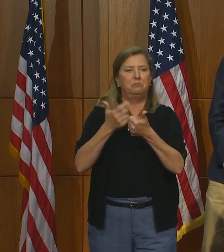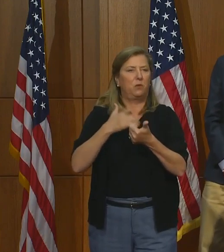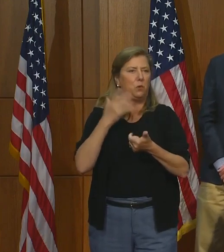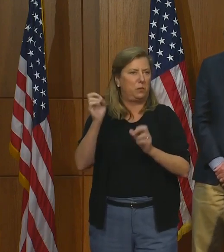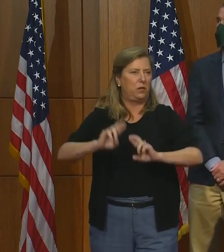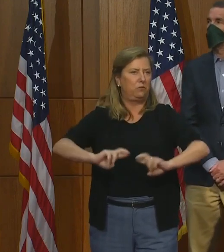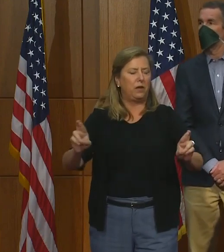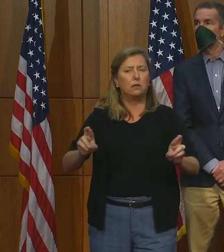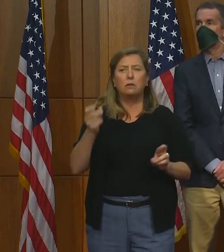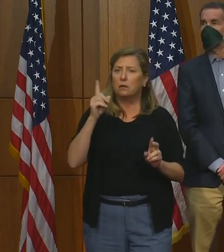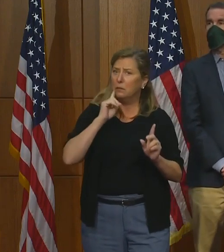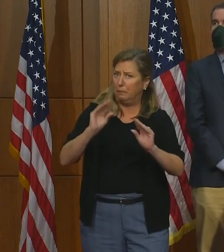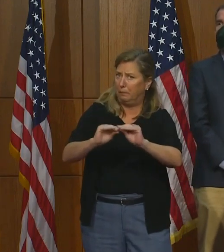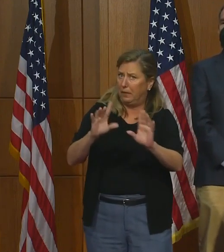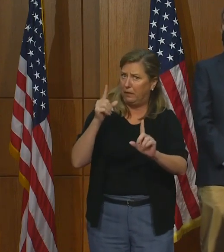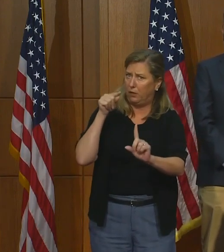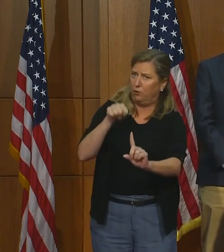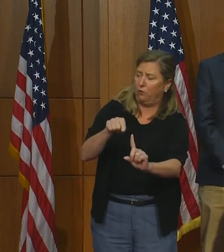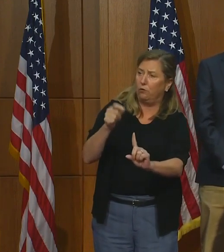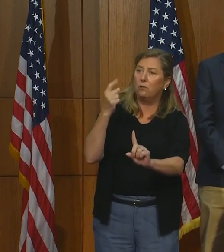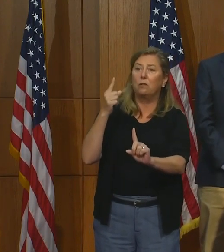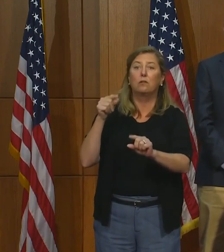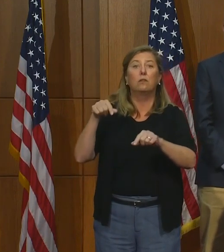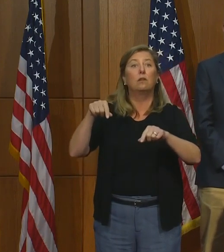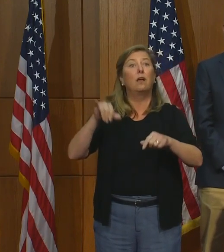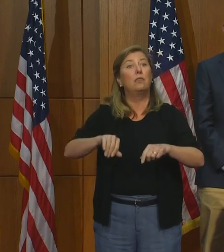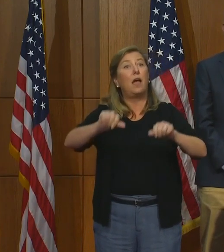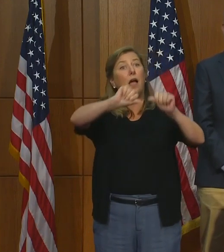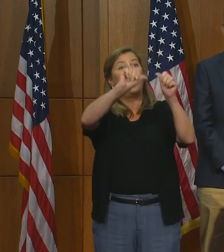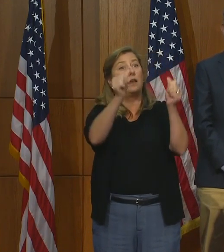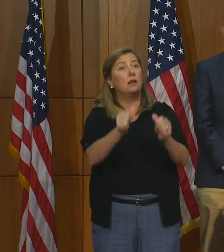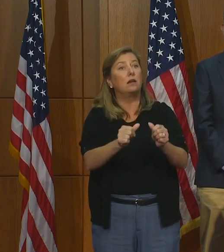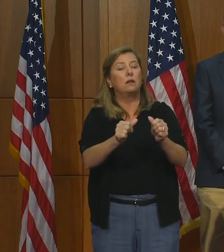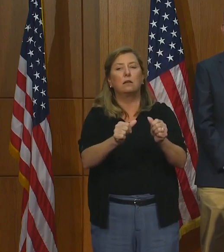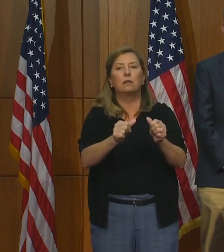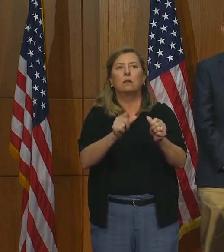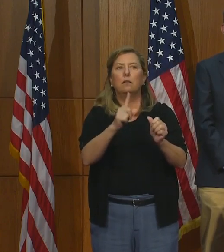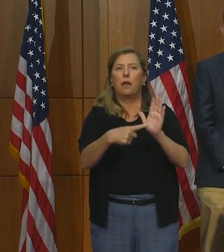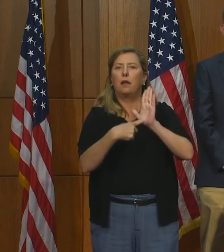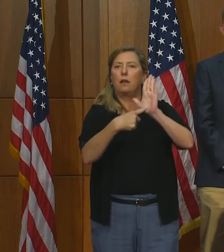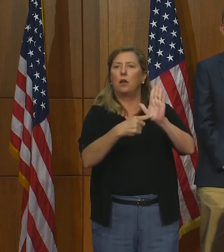LET'S BE CLEAR ABOUT ONE MAJOR